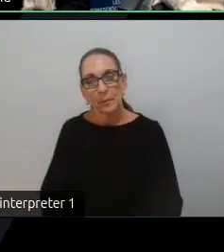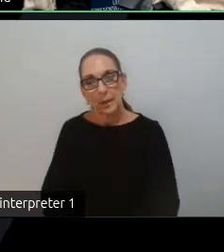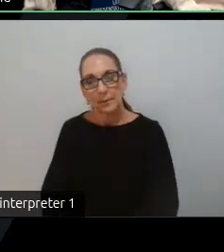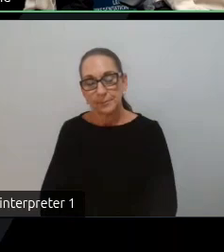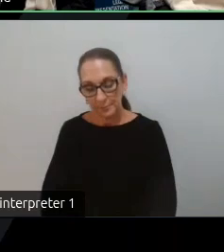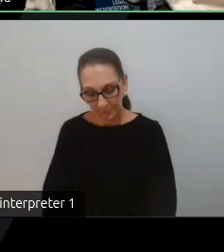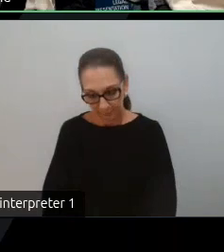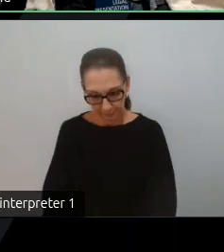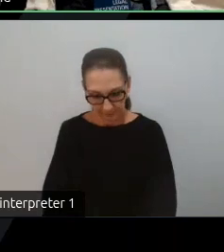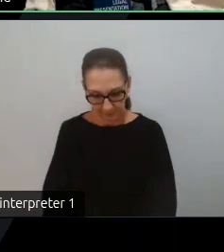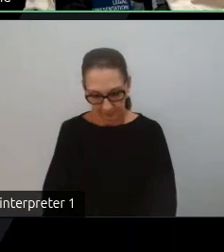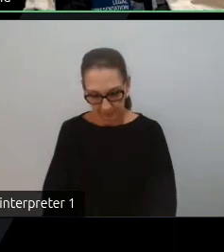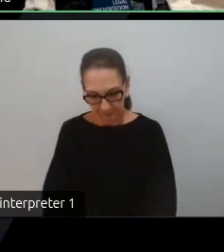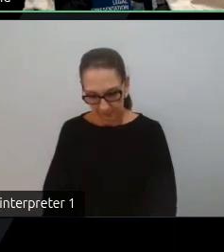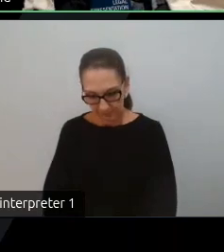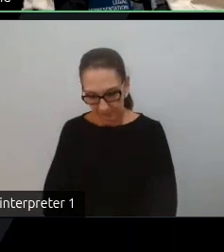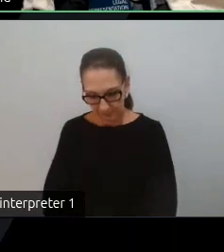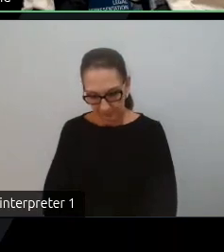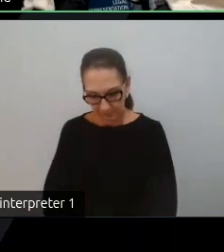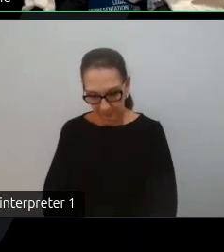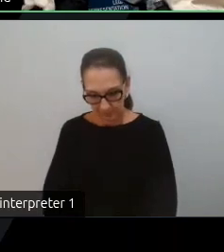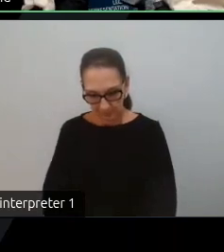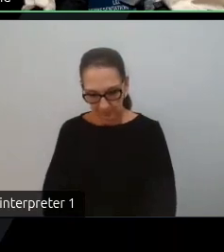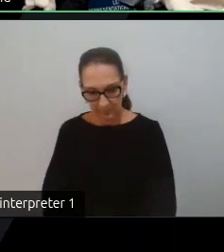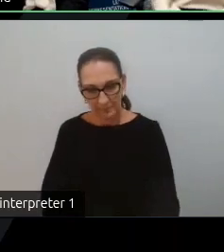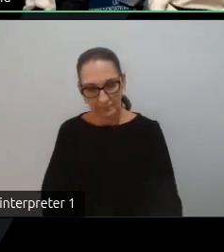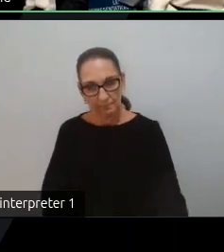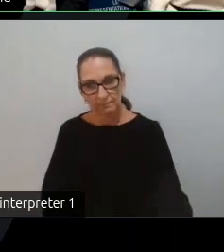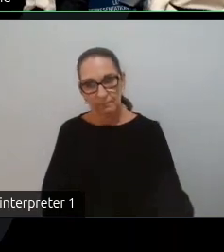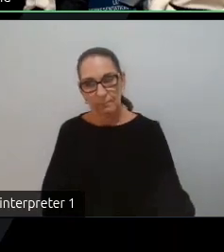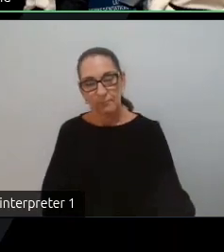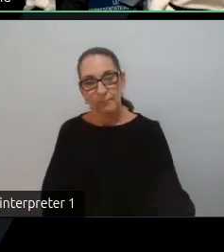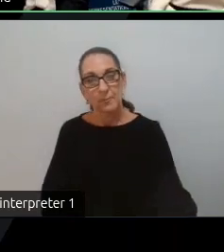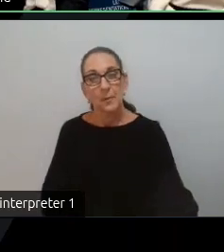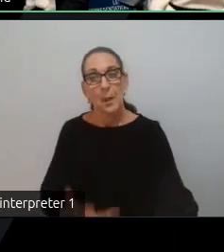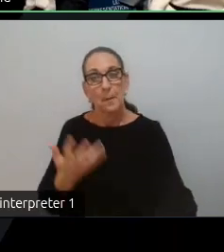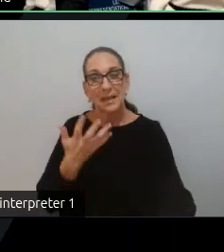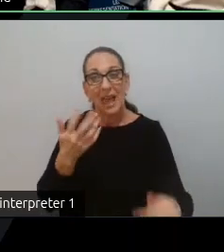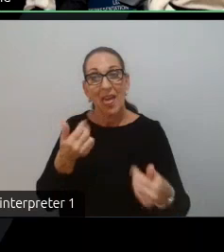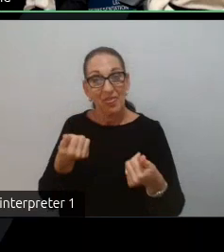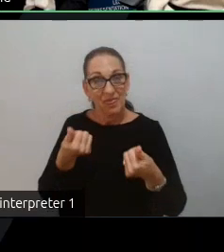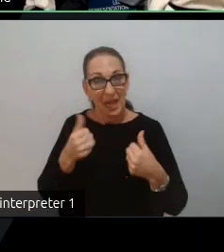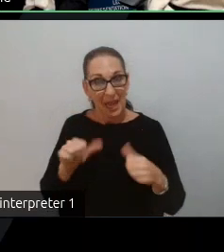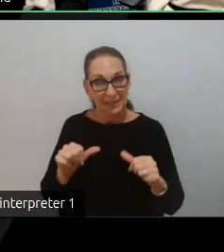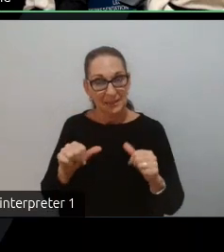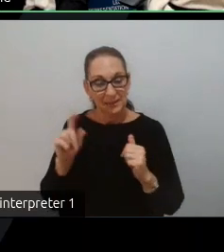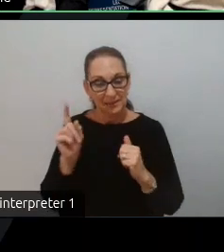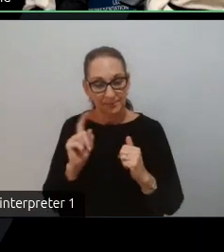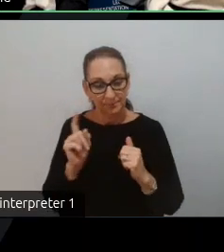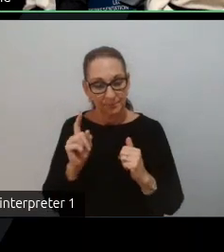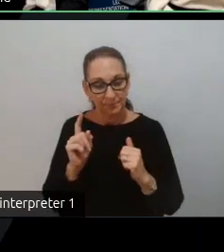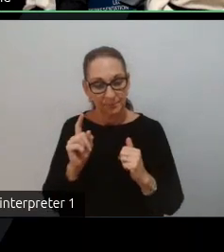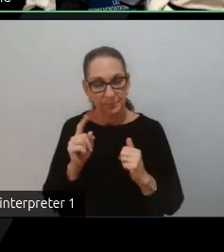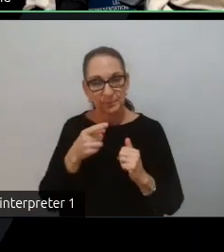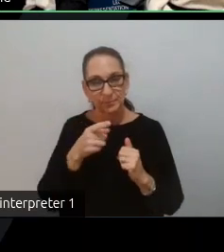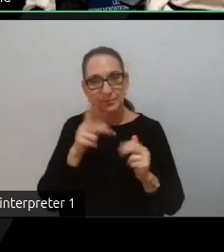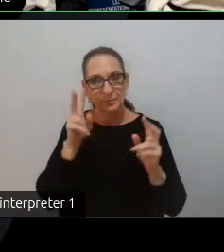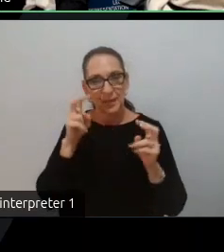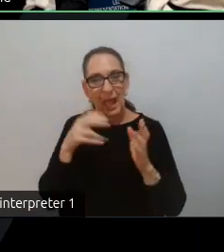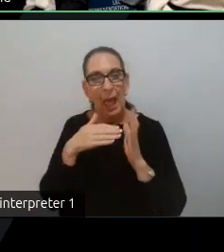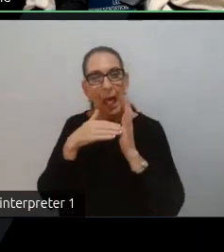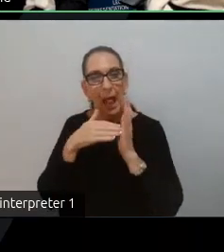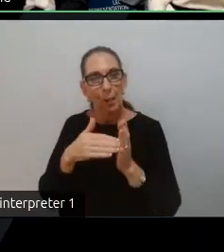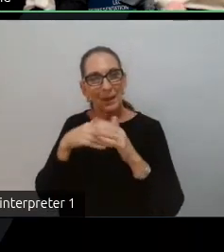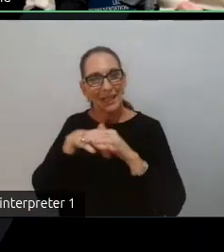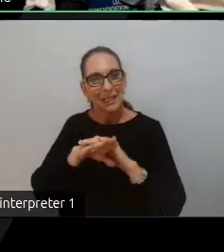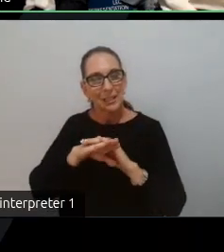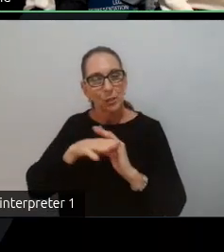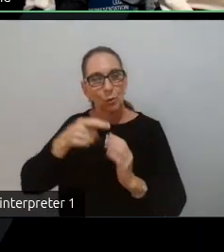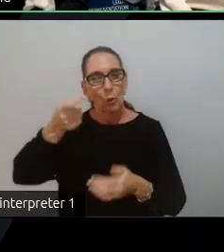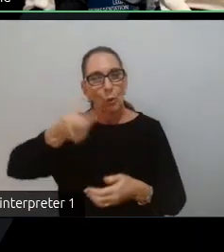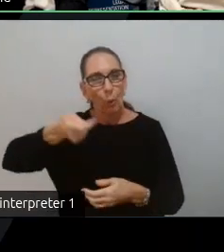The next um step or the next stage is around um help at court for clients. So if there is a